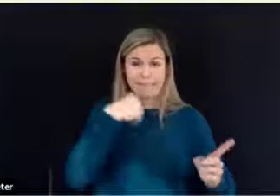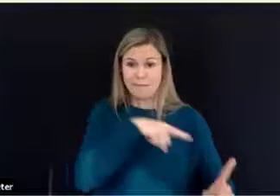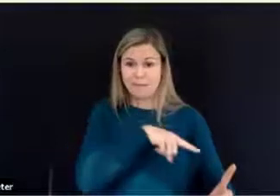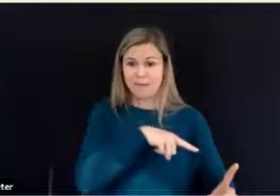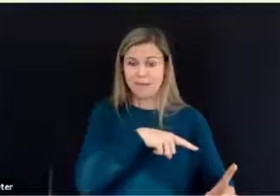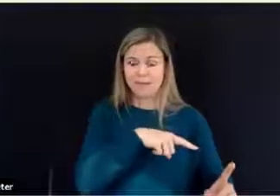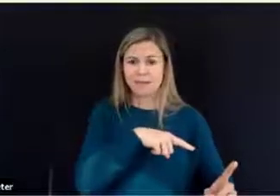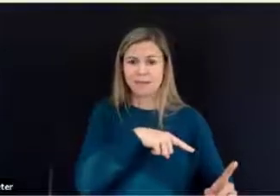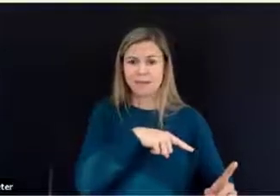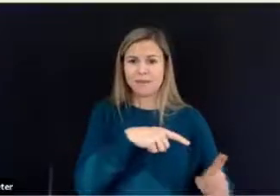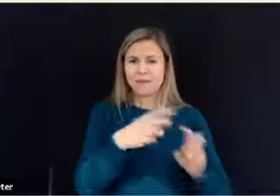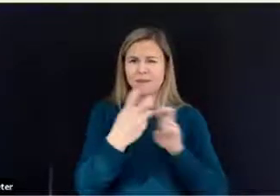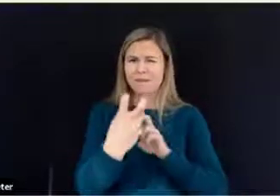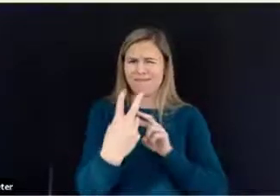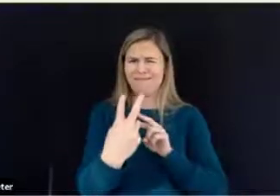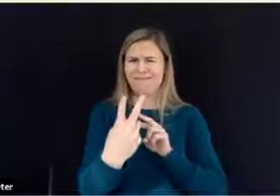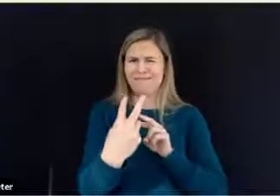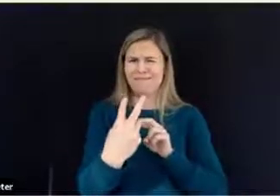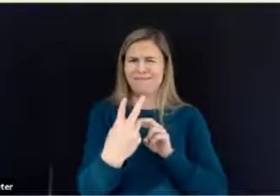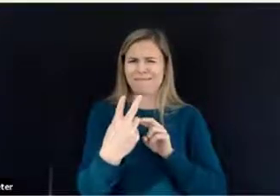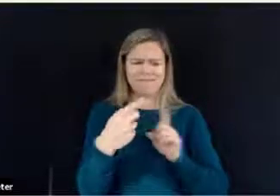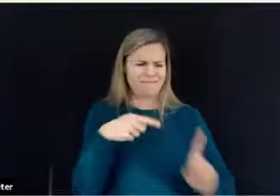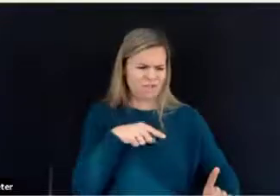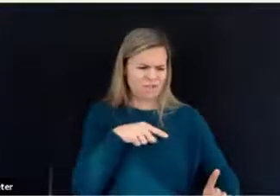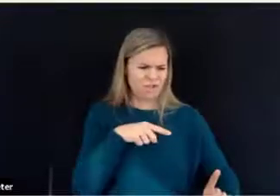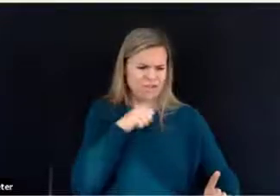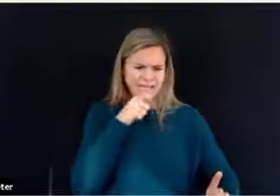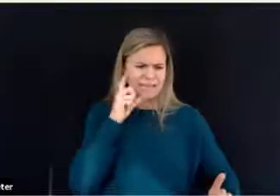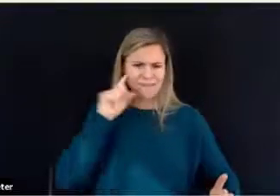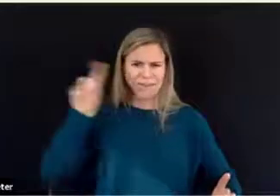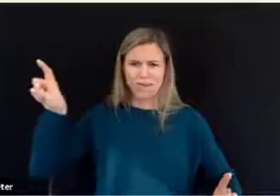"How is it that she didn't even move, didn't stir?